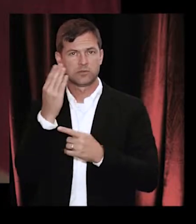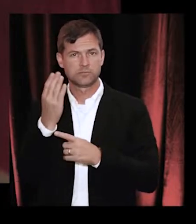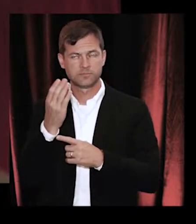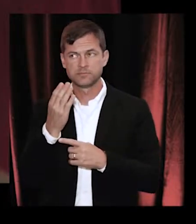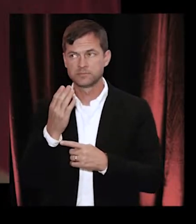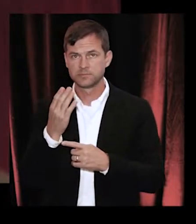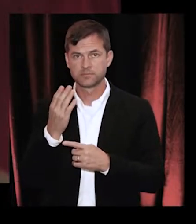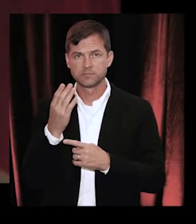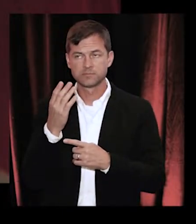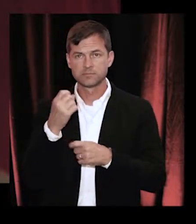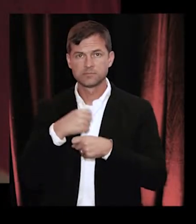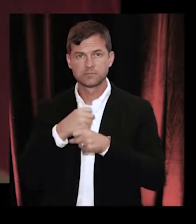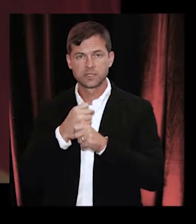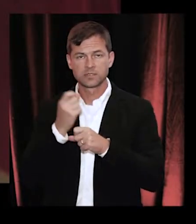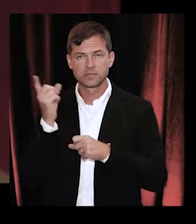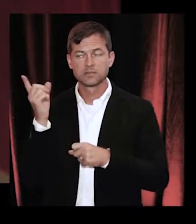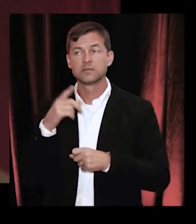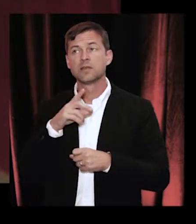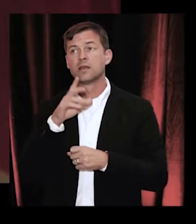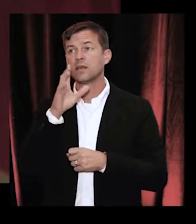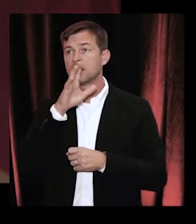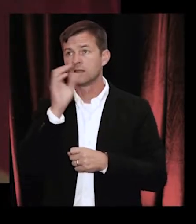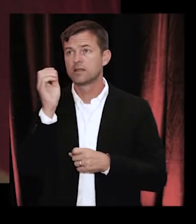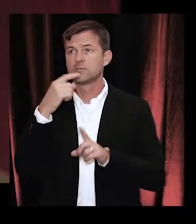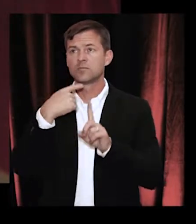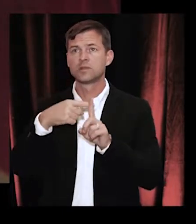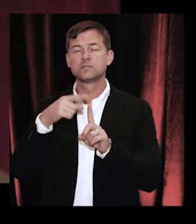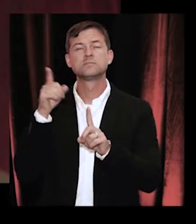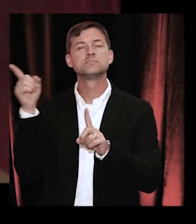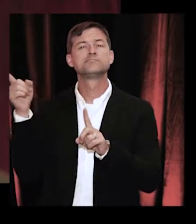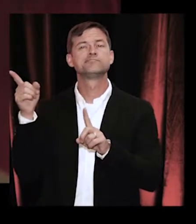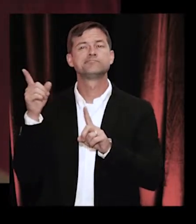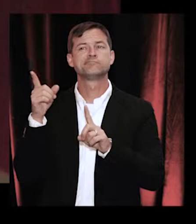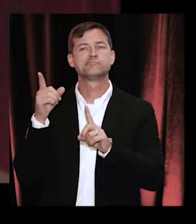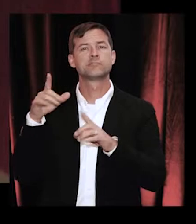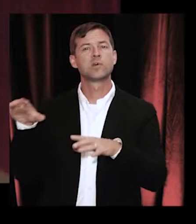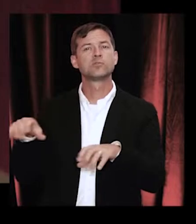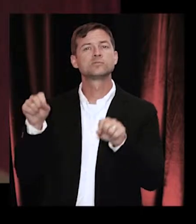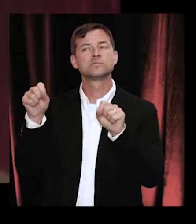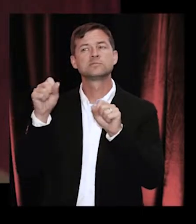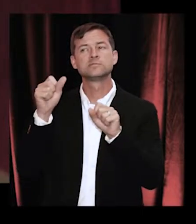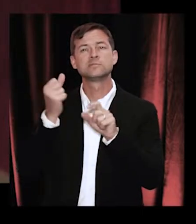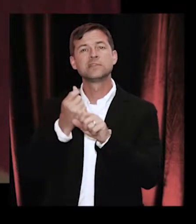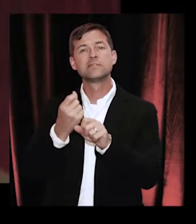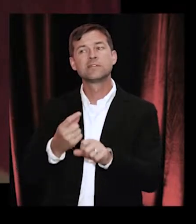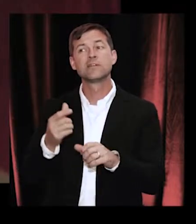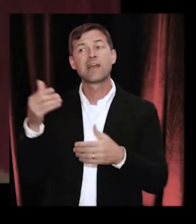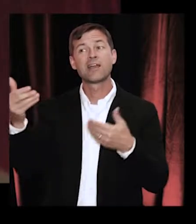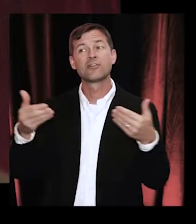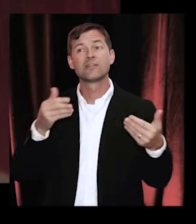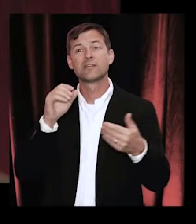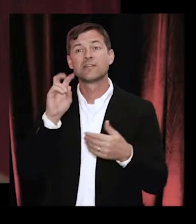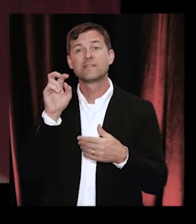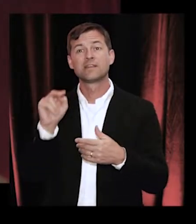But not only that, she has hosted an annual hiring event for individuals with disabilities.